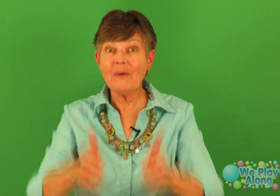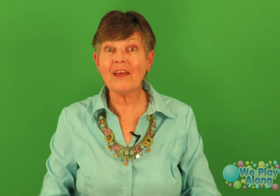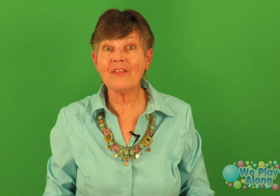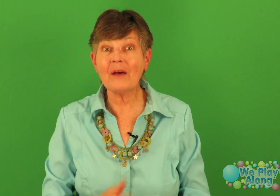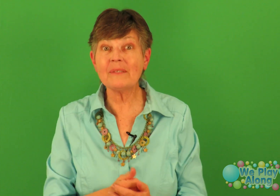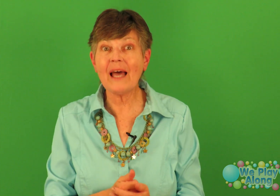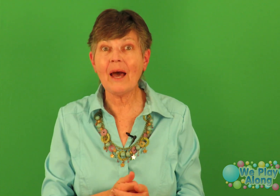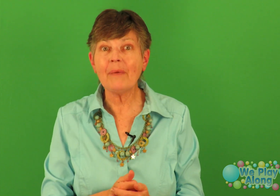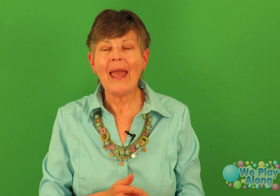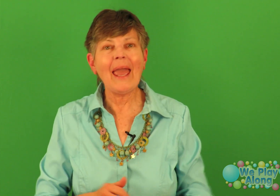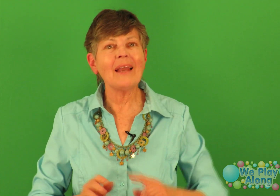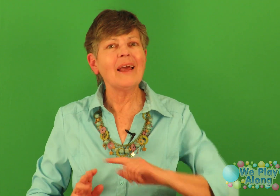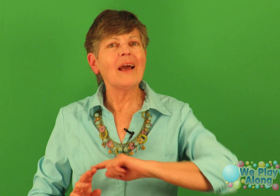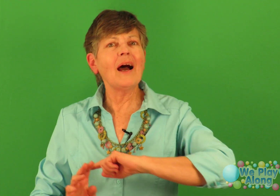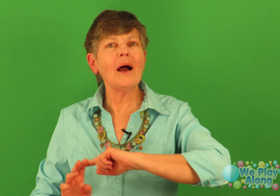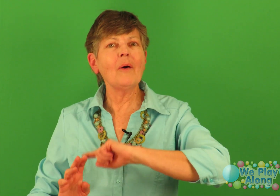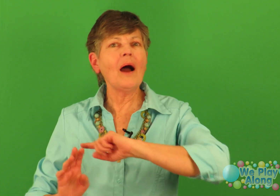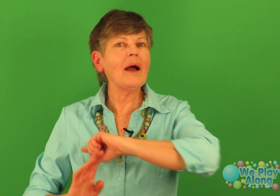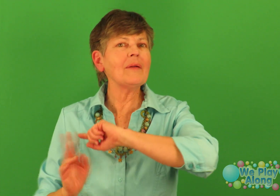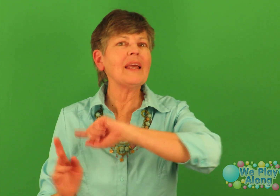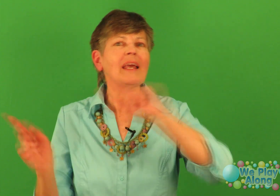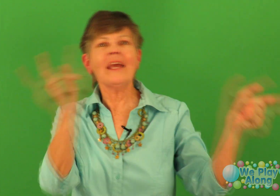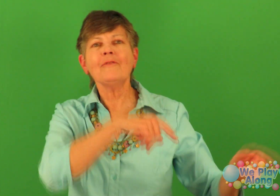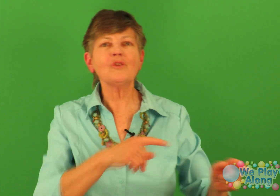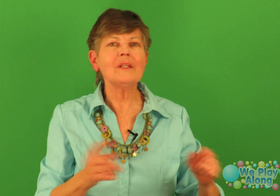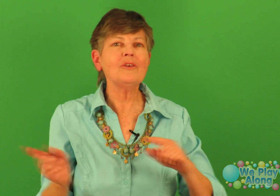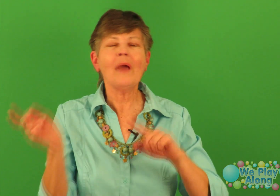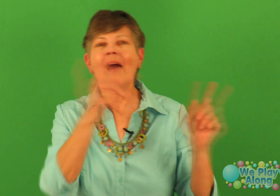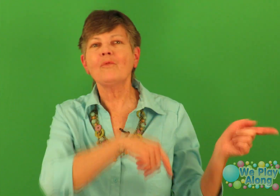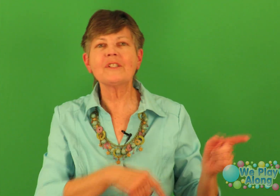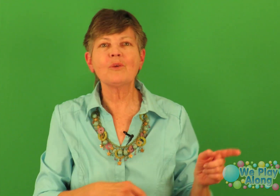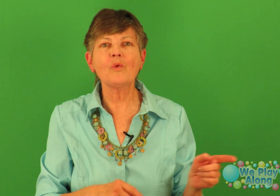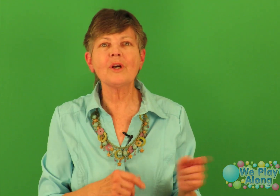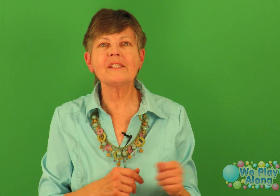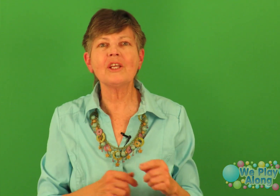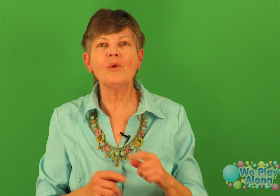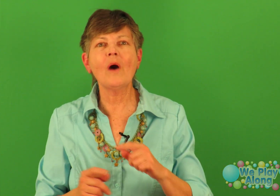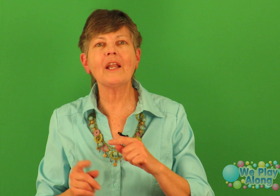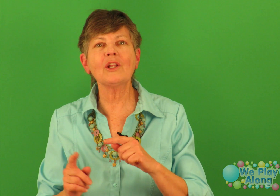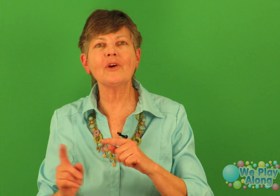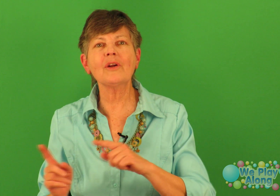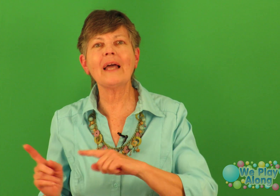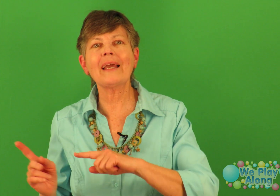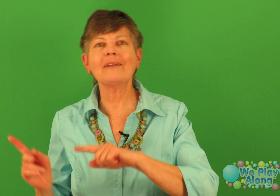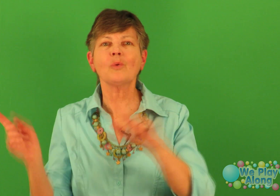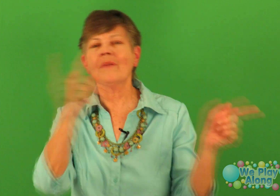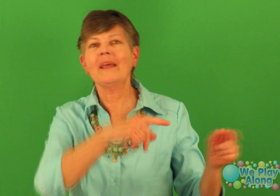big thumbs up and if you have some words that you want to learn like toward the